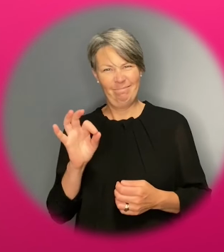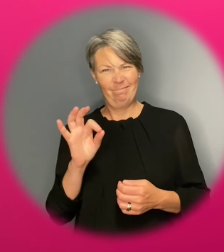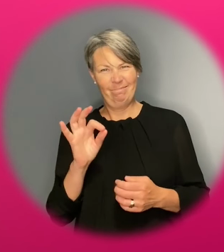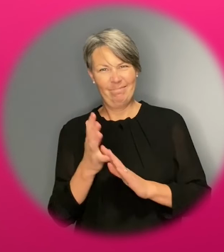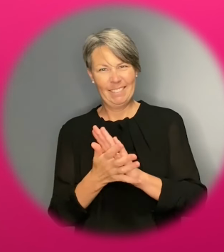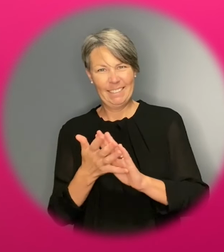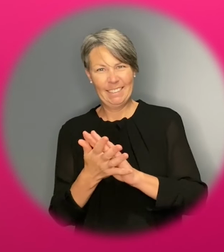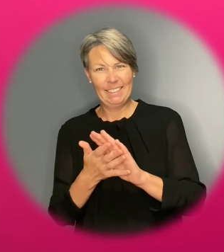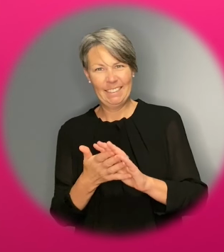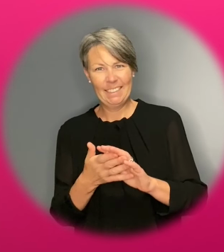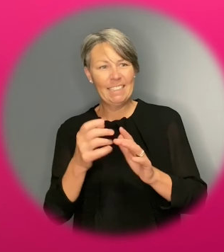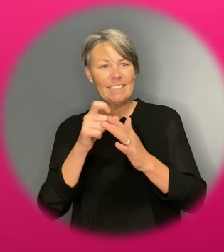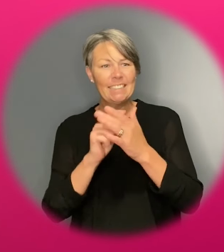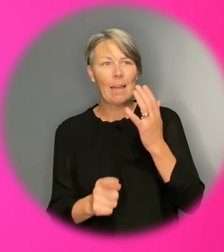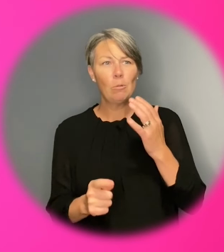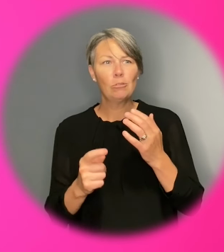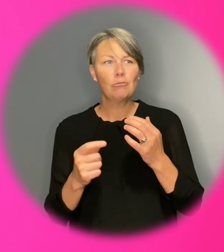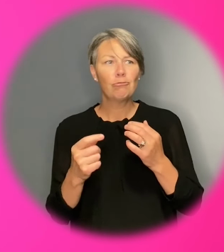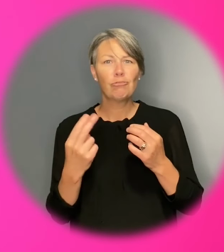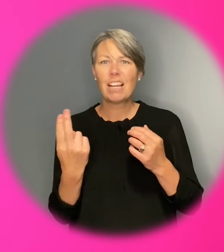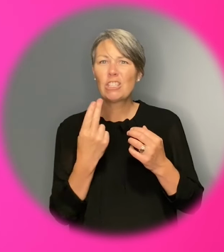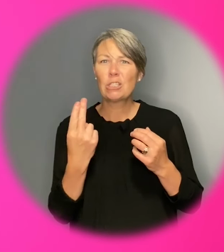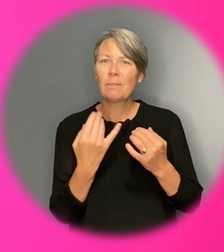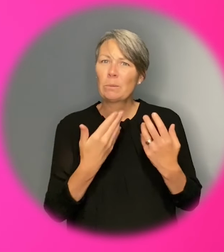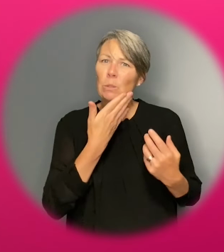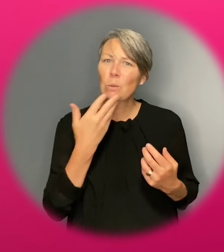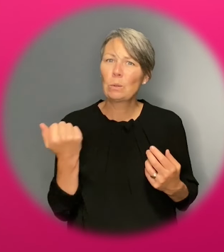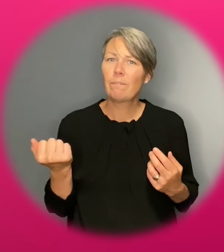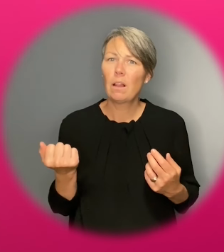Disabled relationships are really beautiful. I'm really tired of being seen